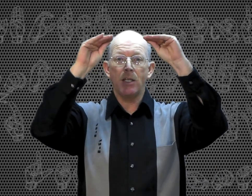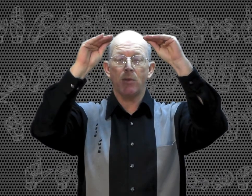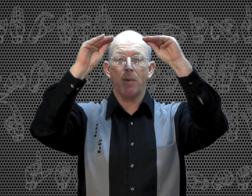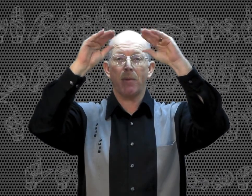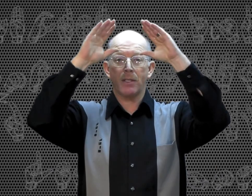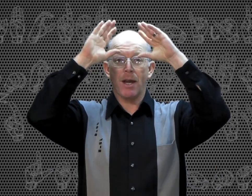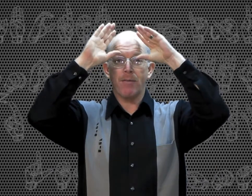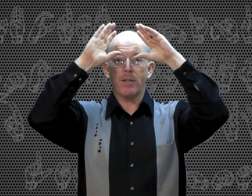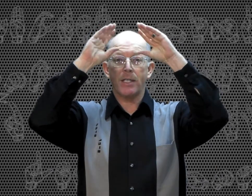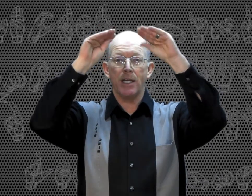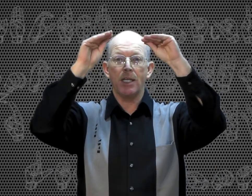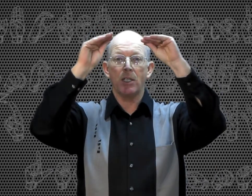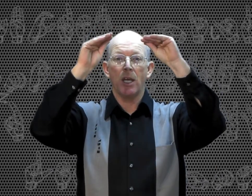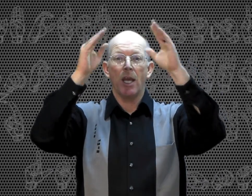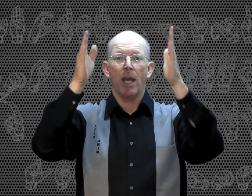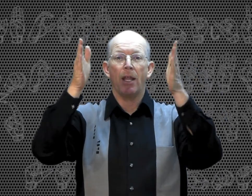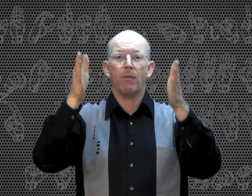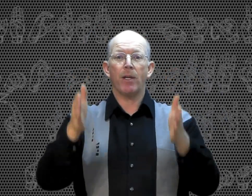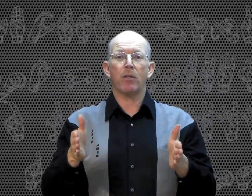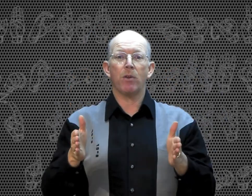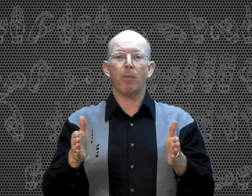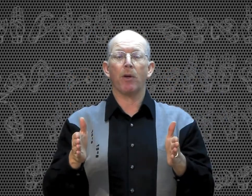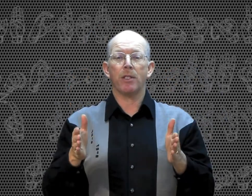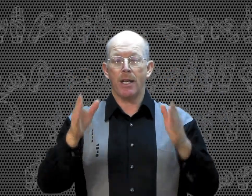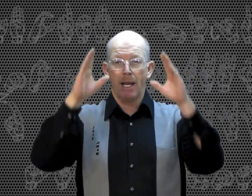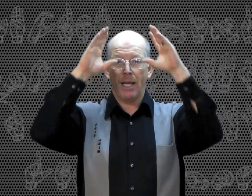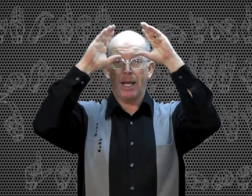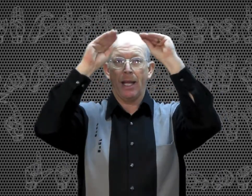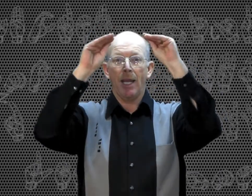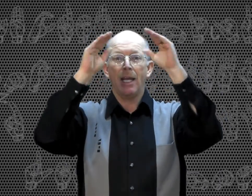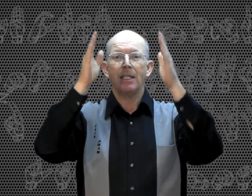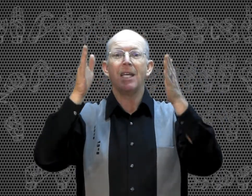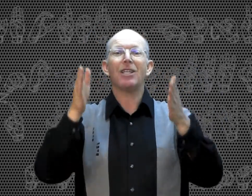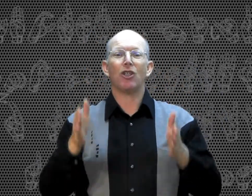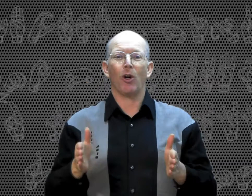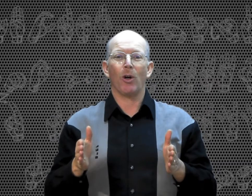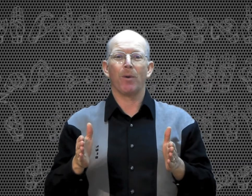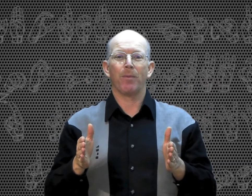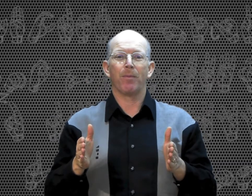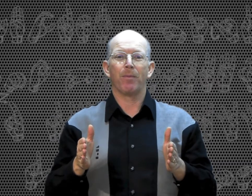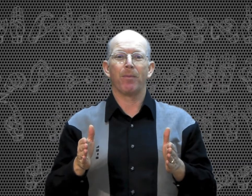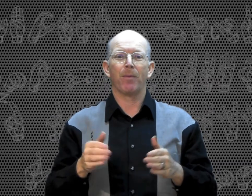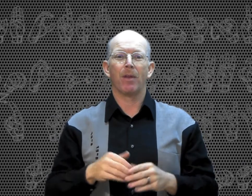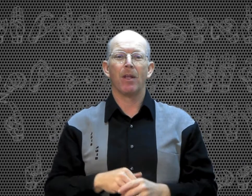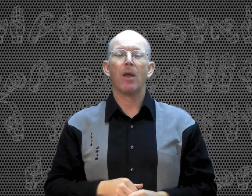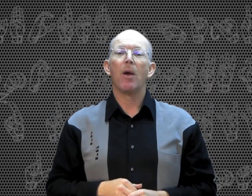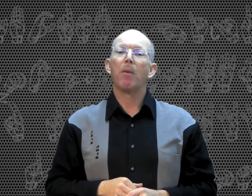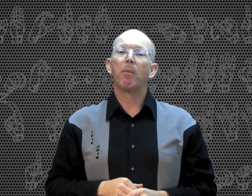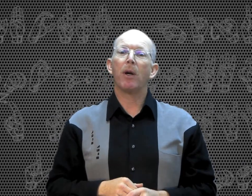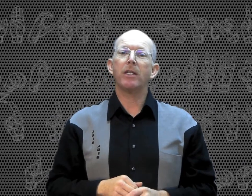TEACH – Remember the sign for TEACH. Then we do the person ending. TEACHER